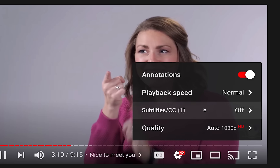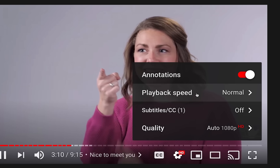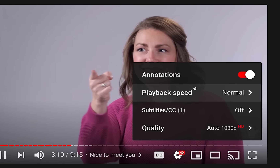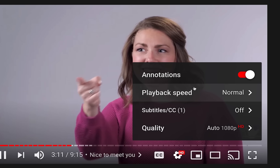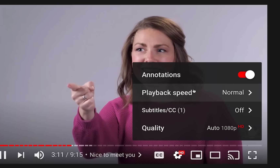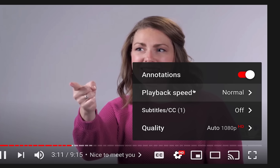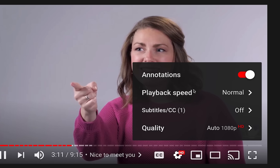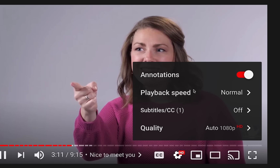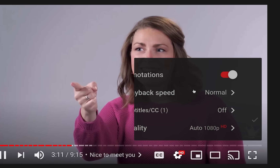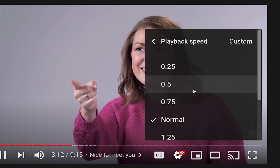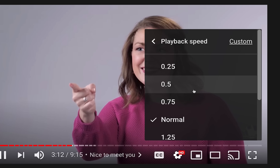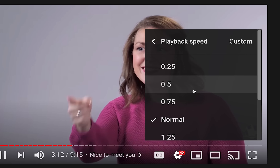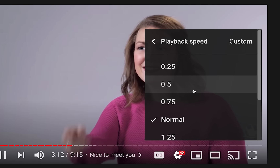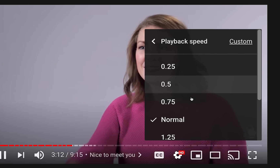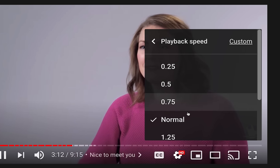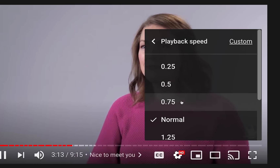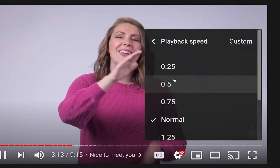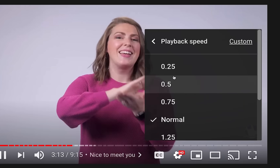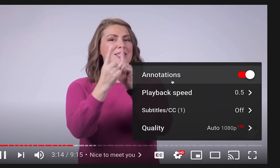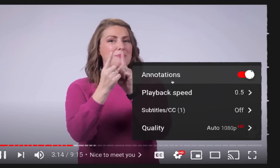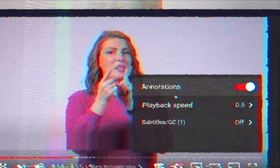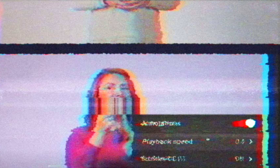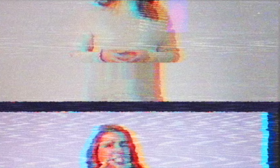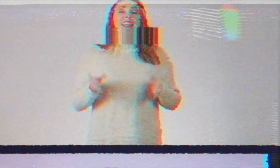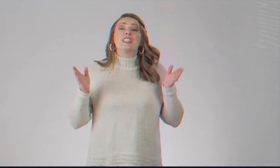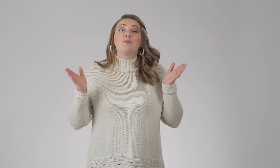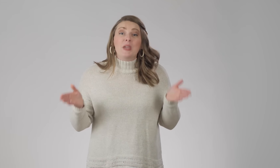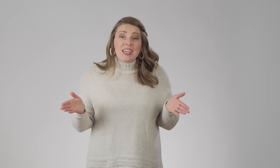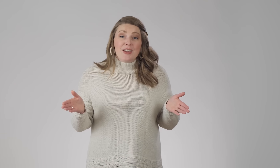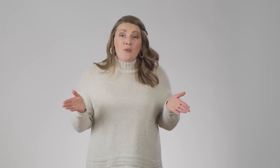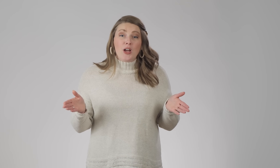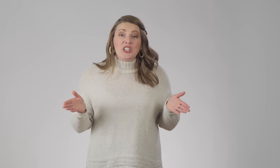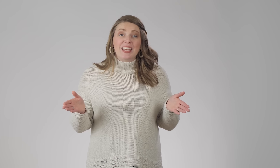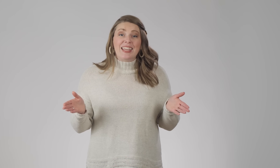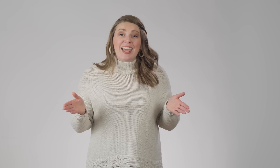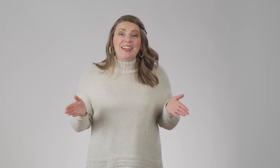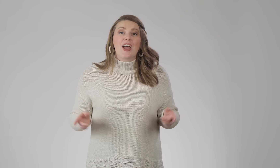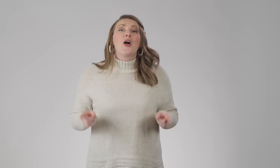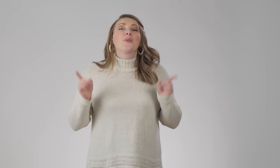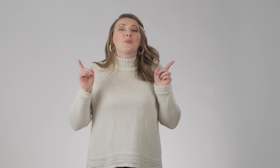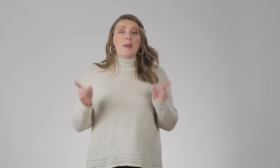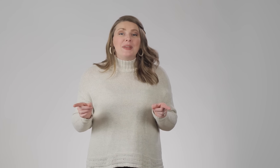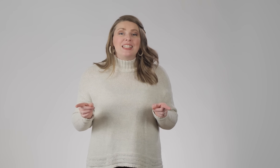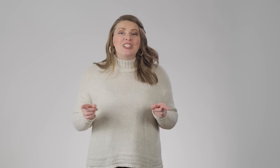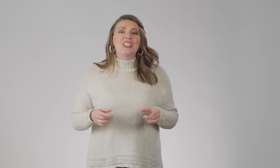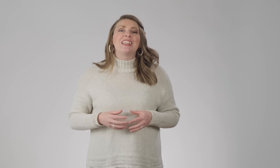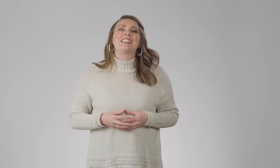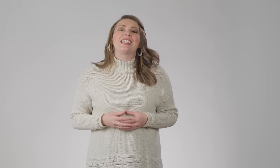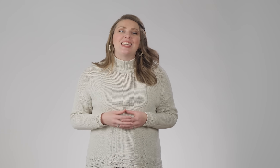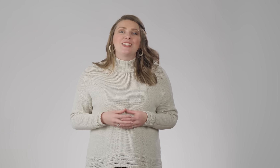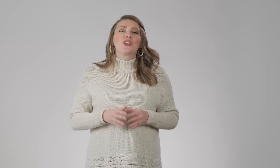slow down the video nice to meet. Speaking of watching it again, repetition is key to